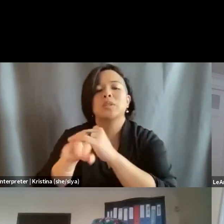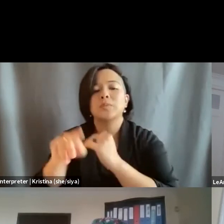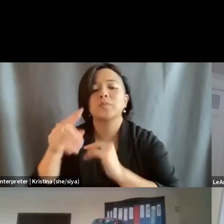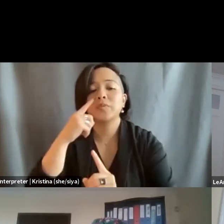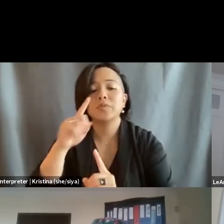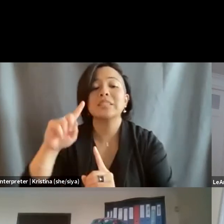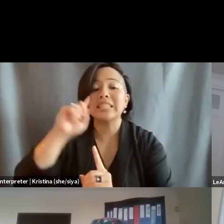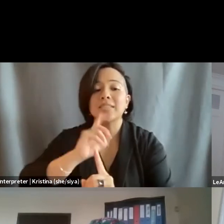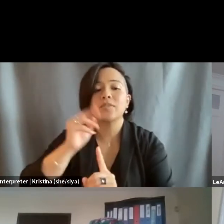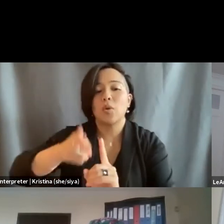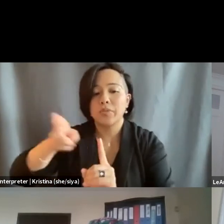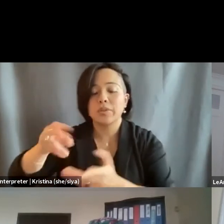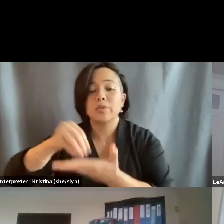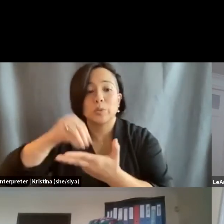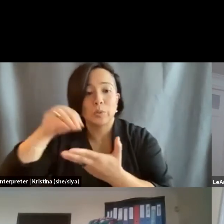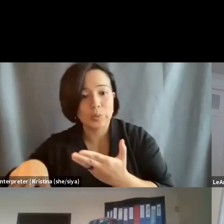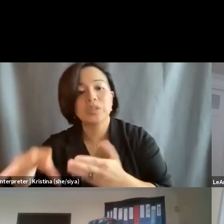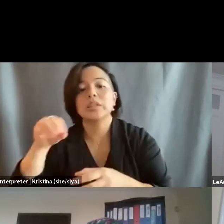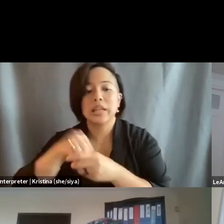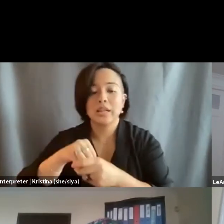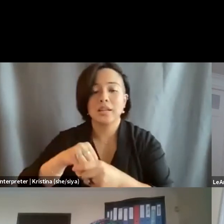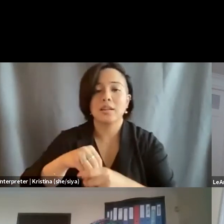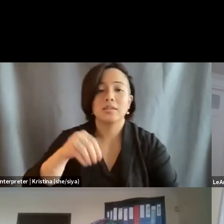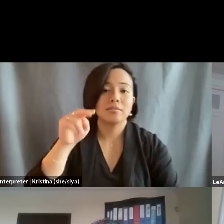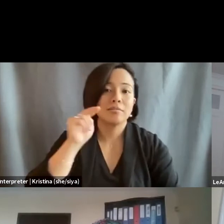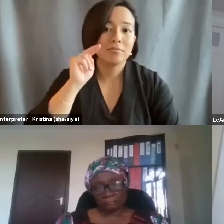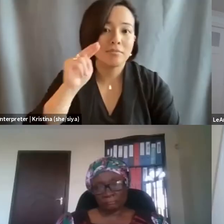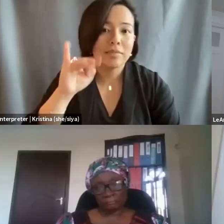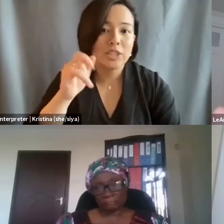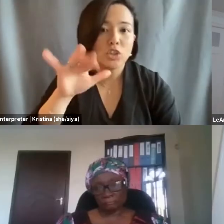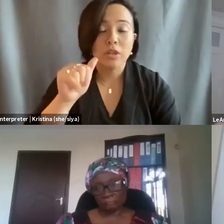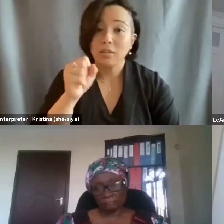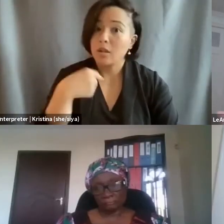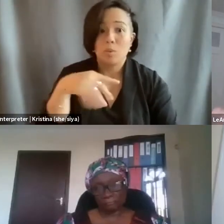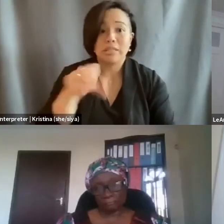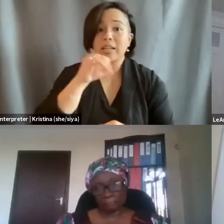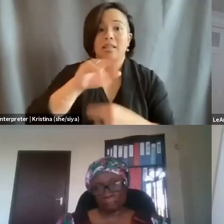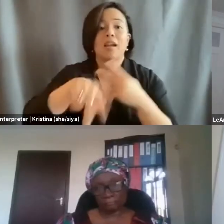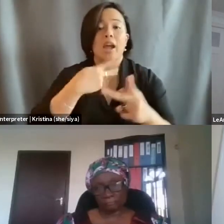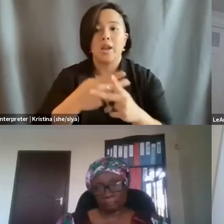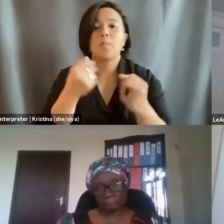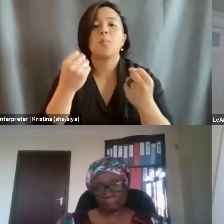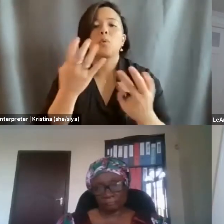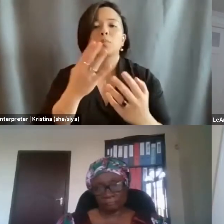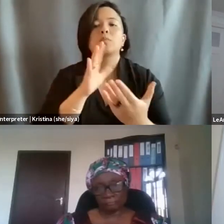deaf and hard of hearing students in Nigeria. So again, we take this kind of multiple-pronged approach to disability.